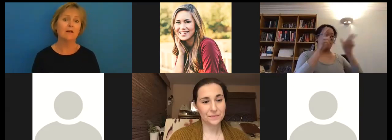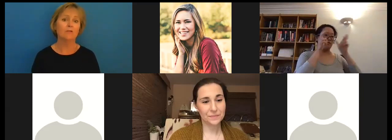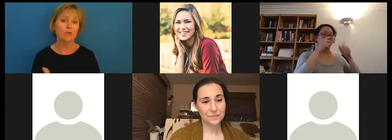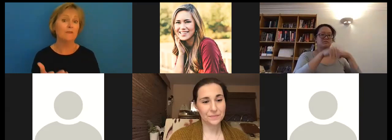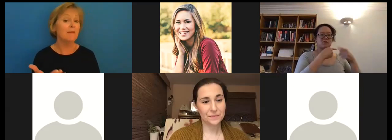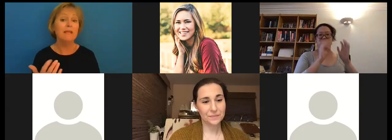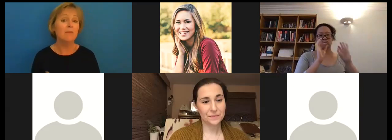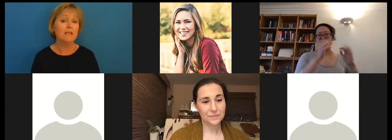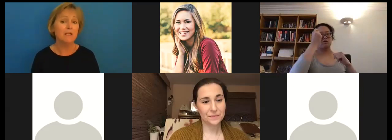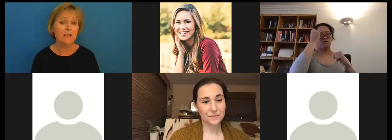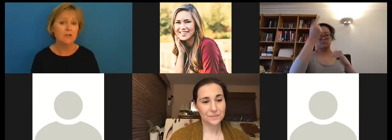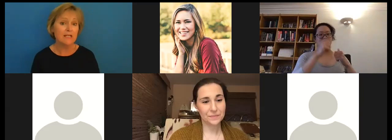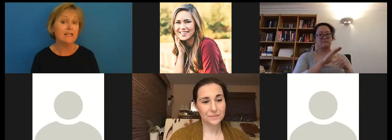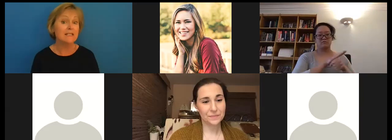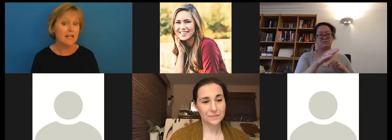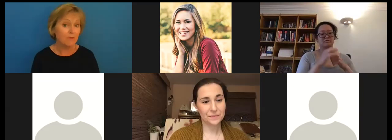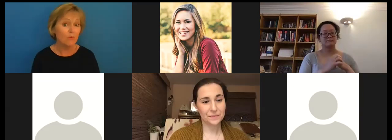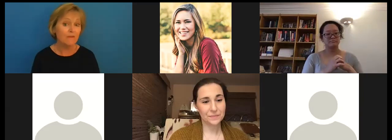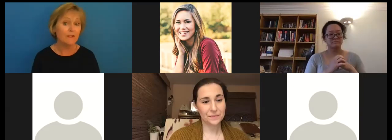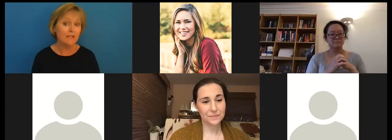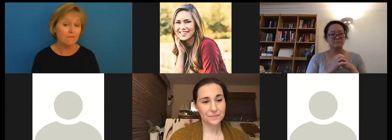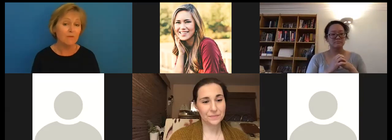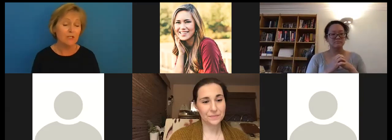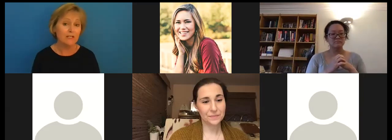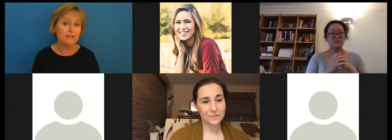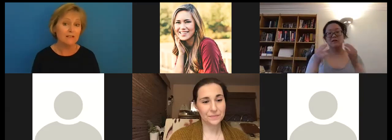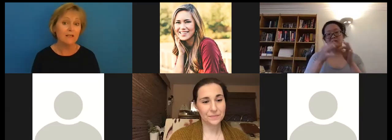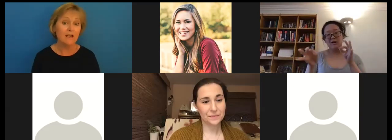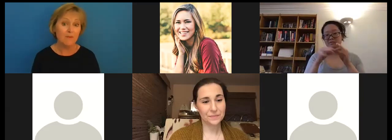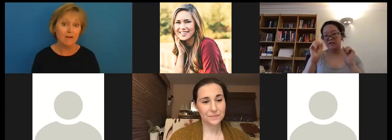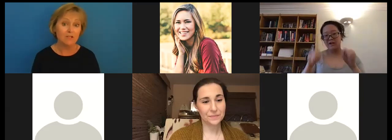They may not be able to understand in depth what the information is about.